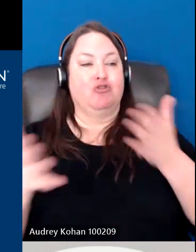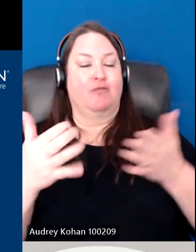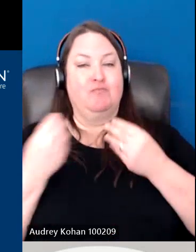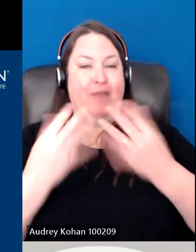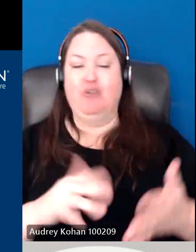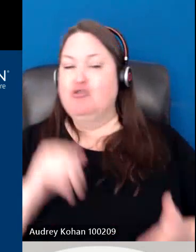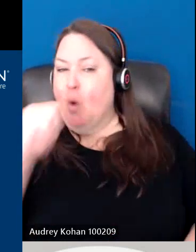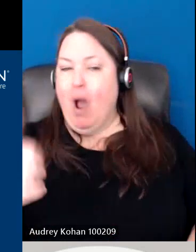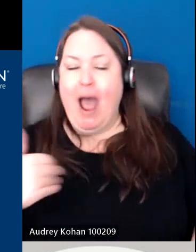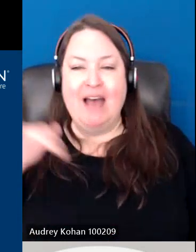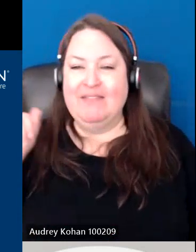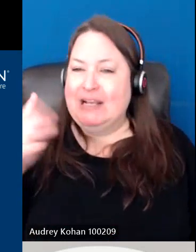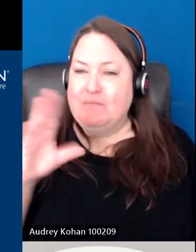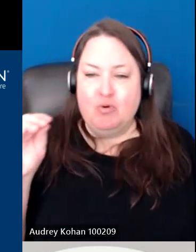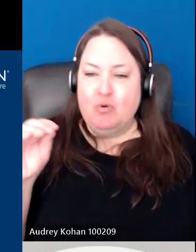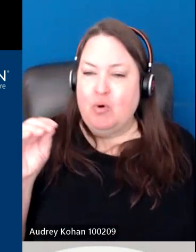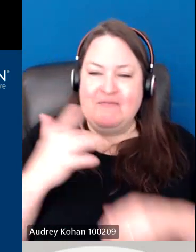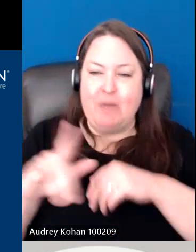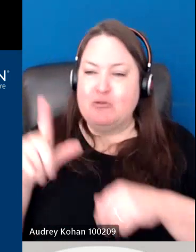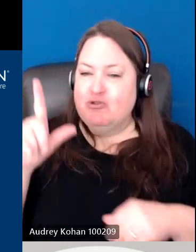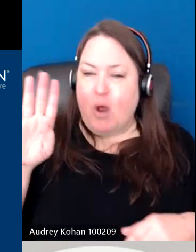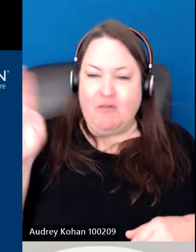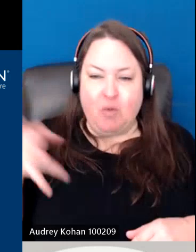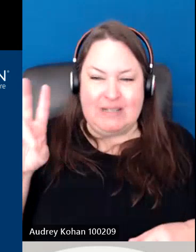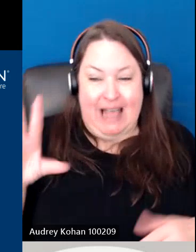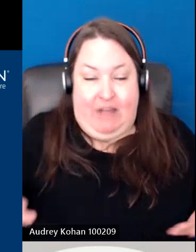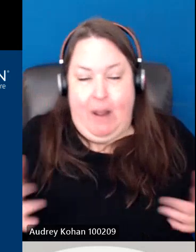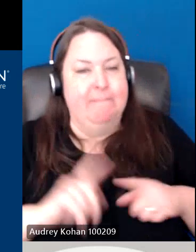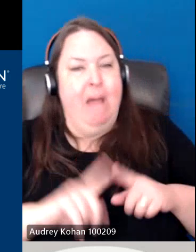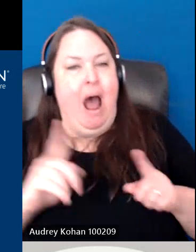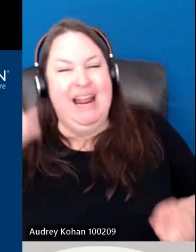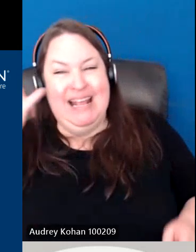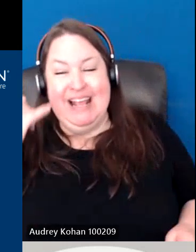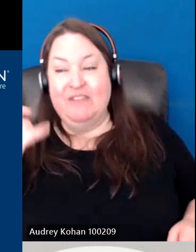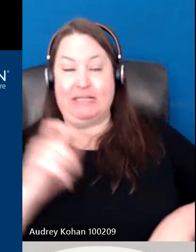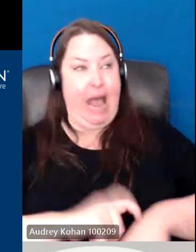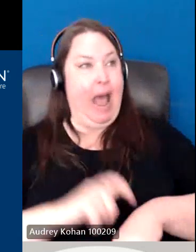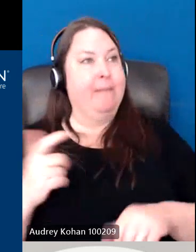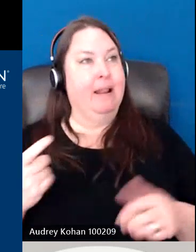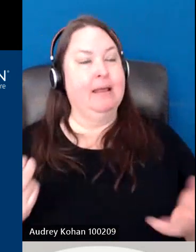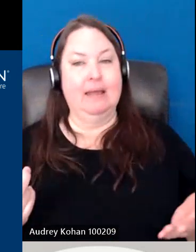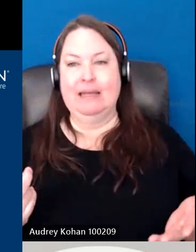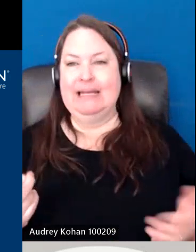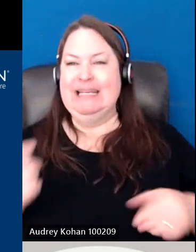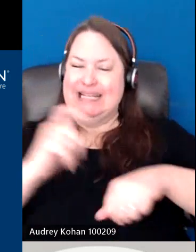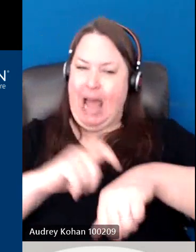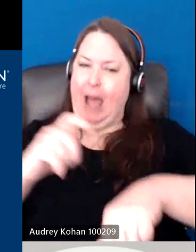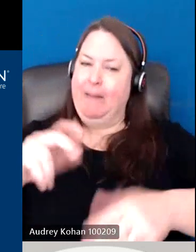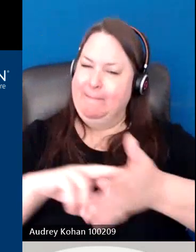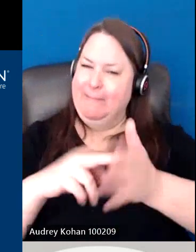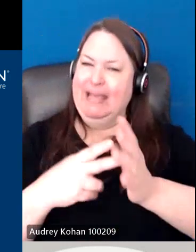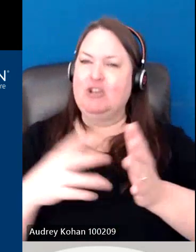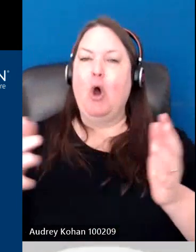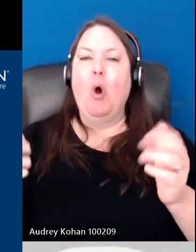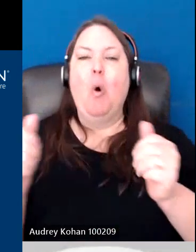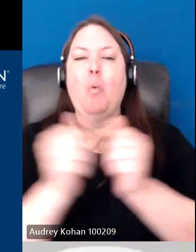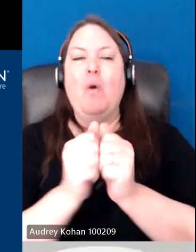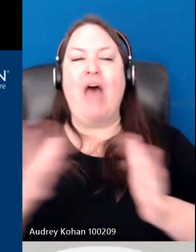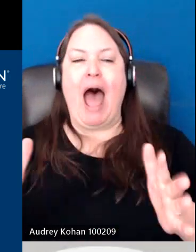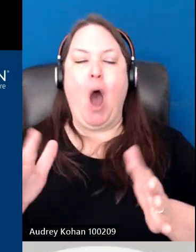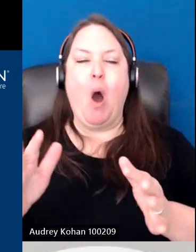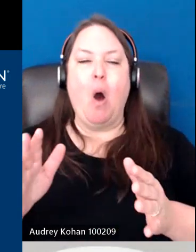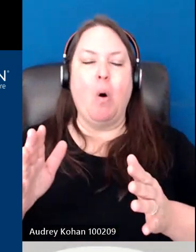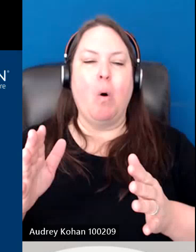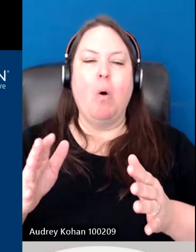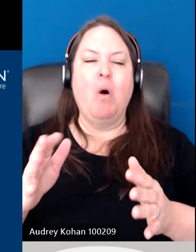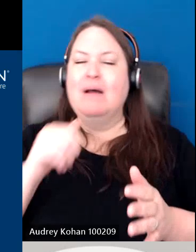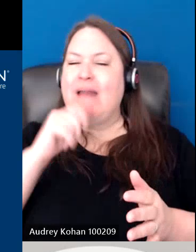igu available 247 I mean but if it's timely it timely means without undue delay to Medical Care